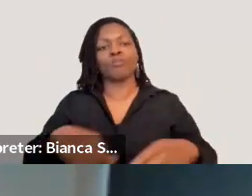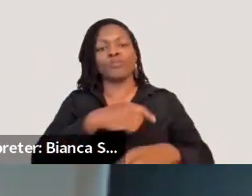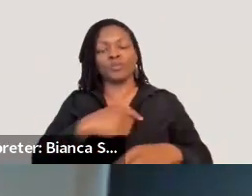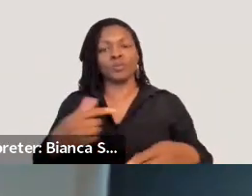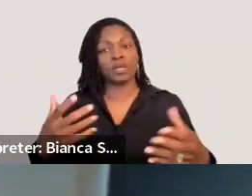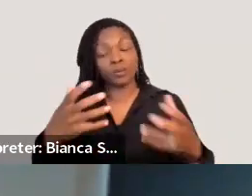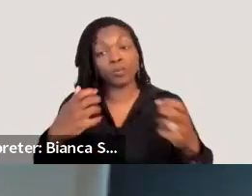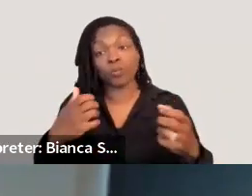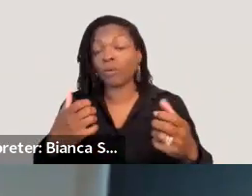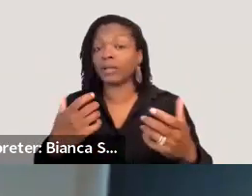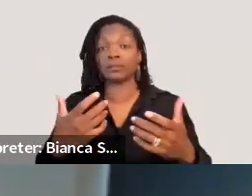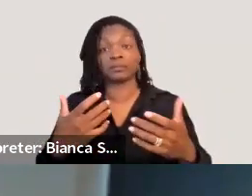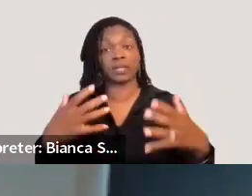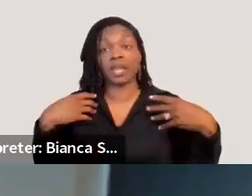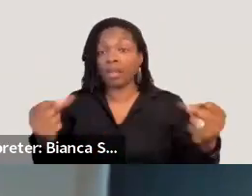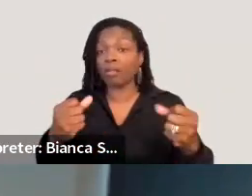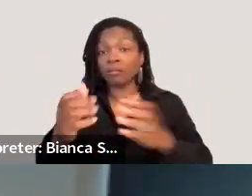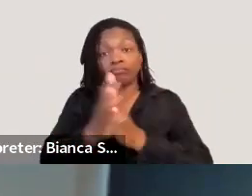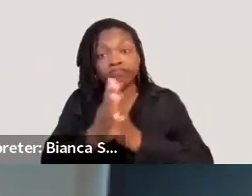And so if you want to participate, it does not take up a lot of time. There isn't any homework to do.